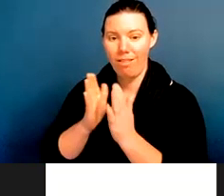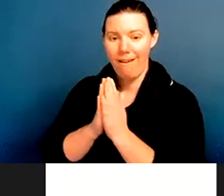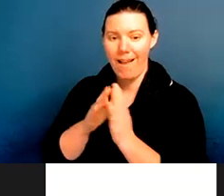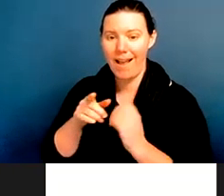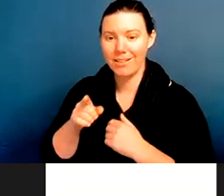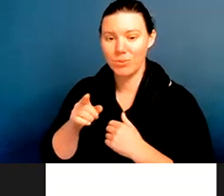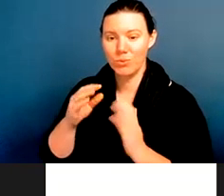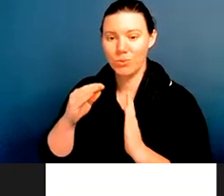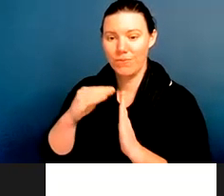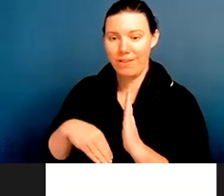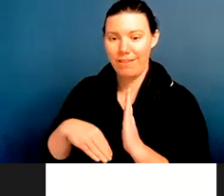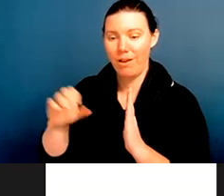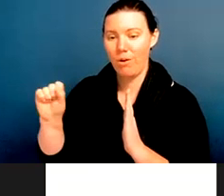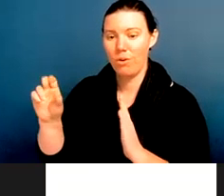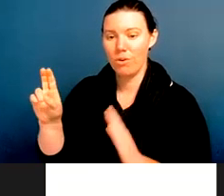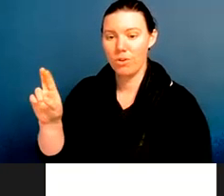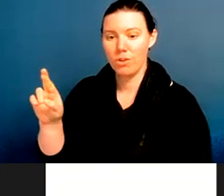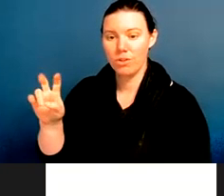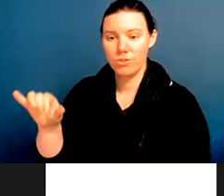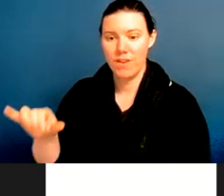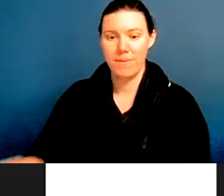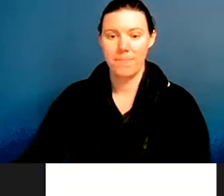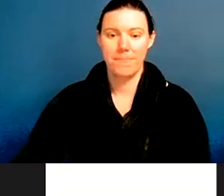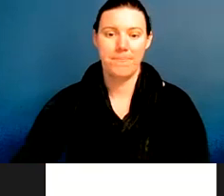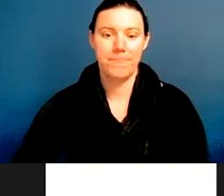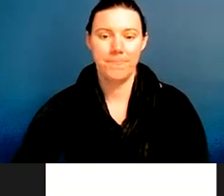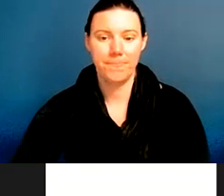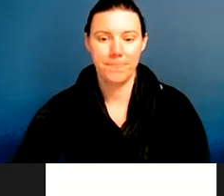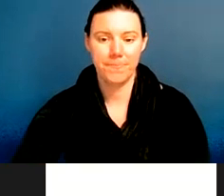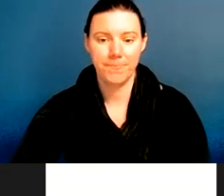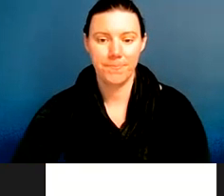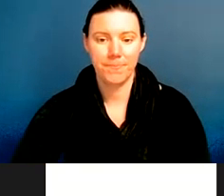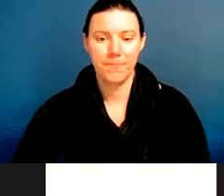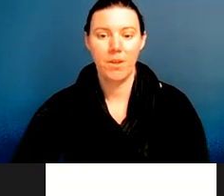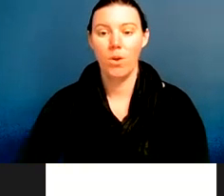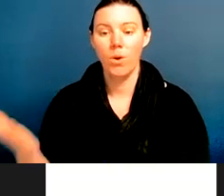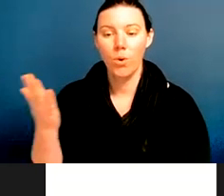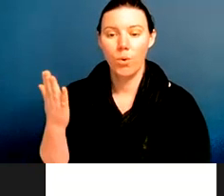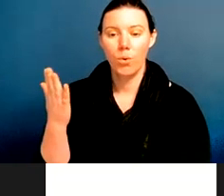And so, why complete a survey? Well, we wanna make sure we're reaching out to a diverse group of individuals,